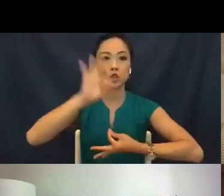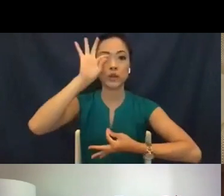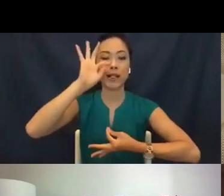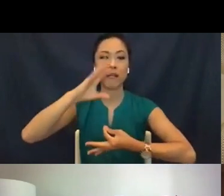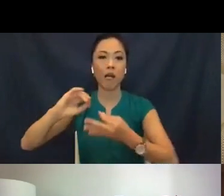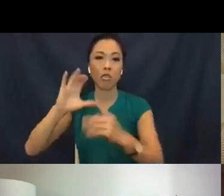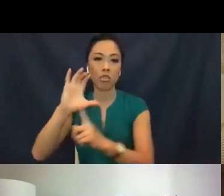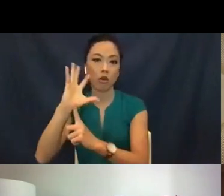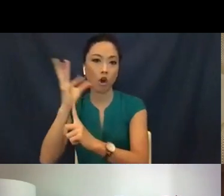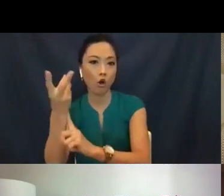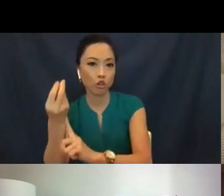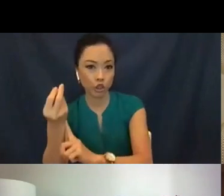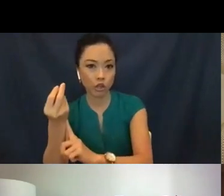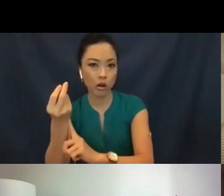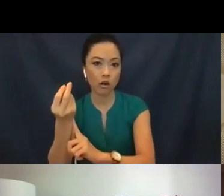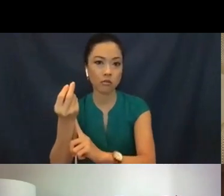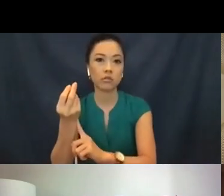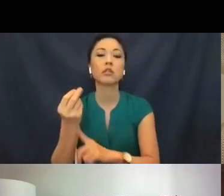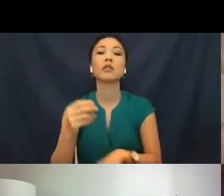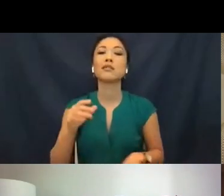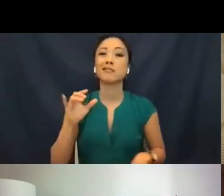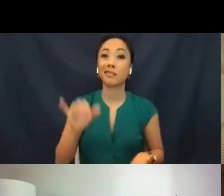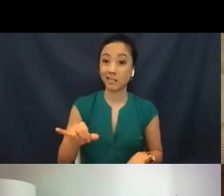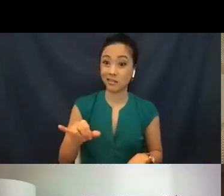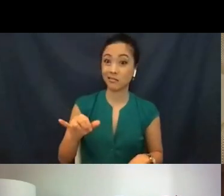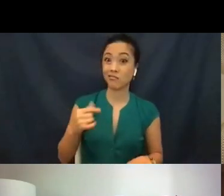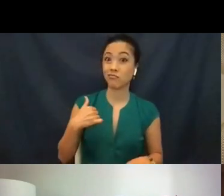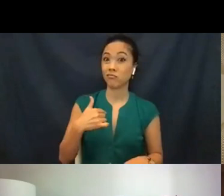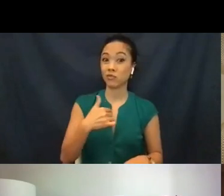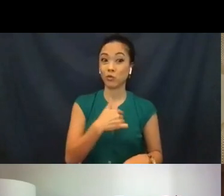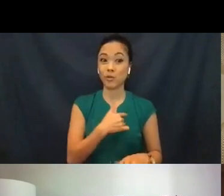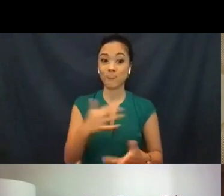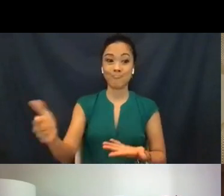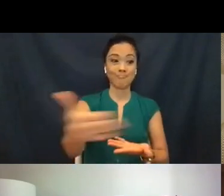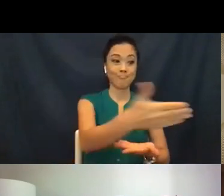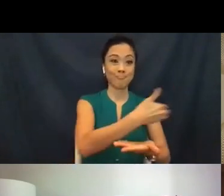on the legacy of work that we stand on, which includes a long history